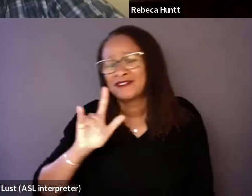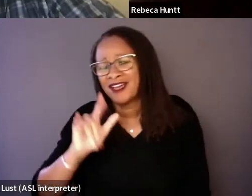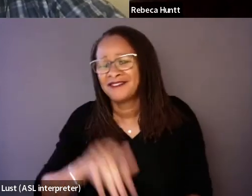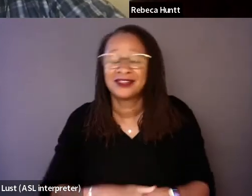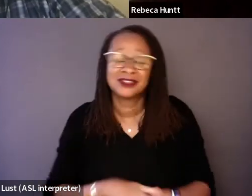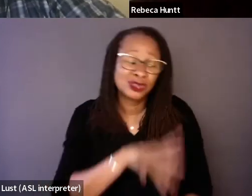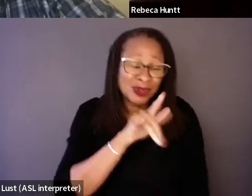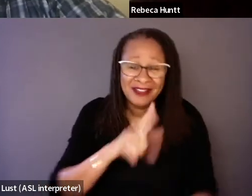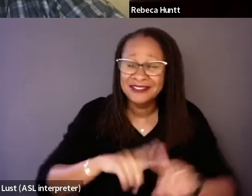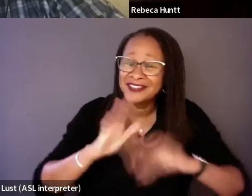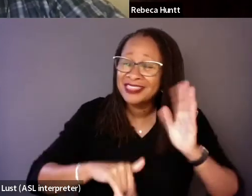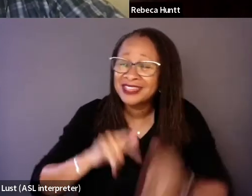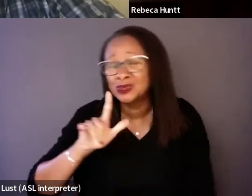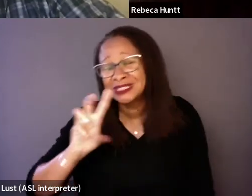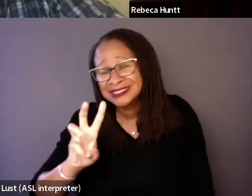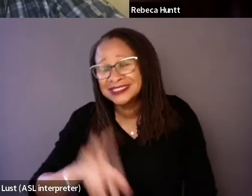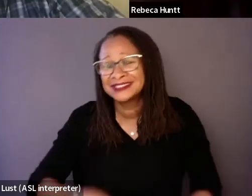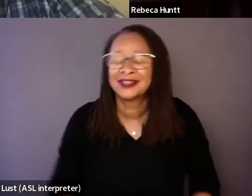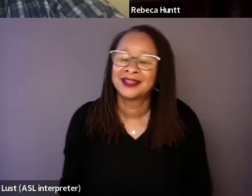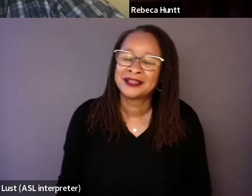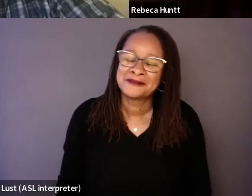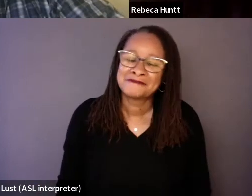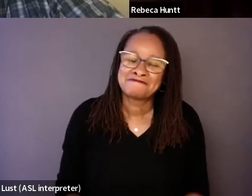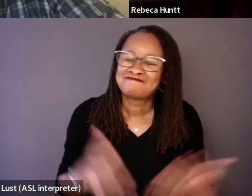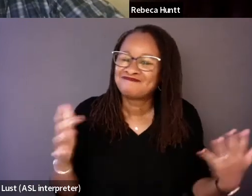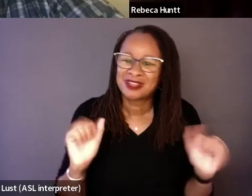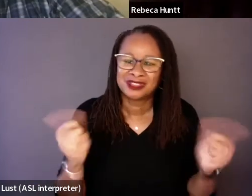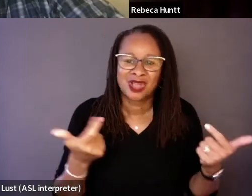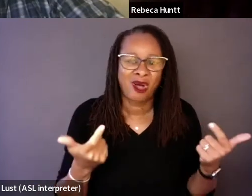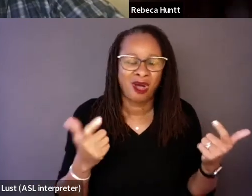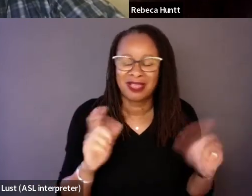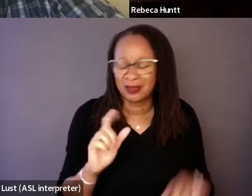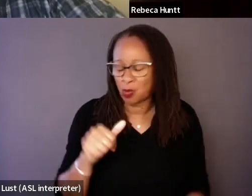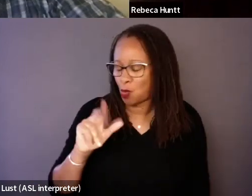And 26 is nothing -- it's all quantum leaps and existential set backs.